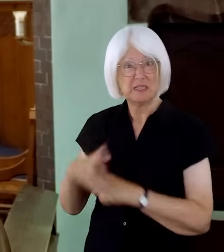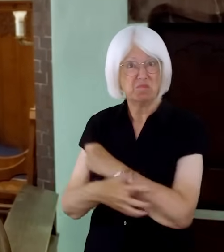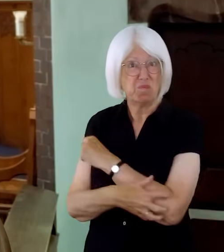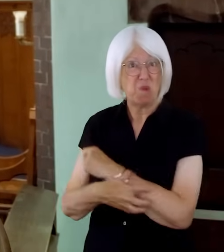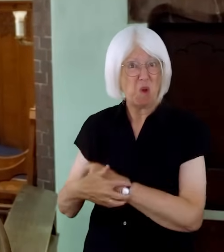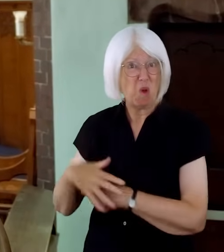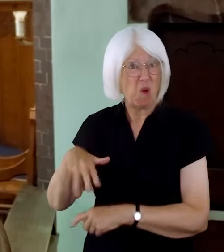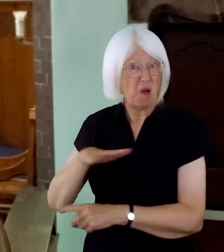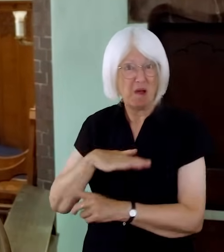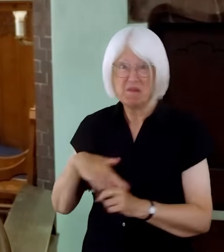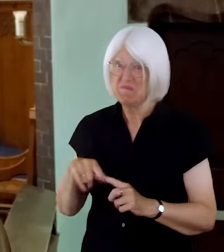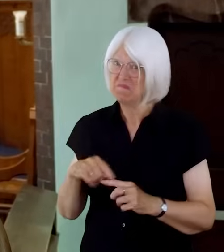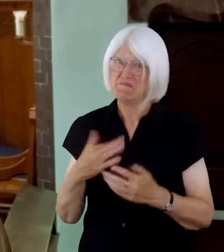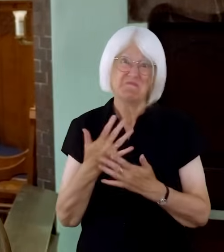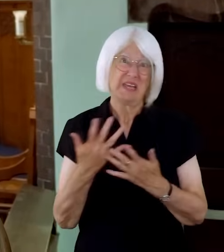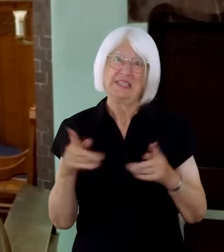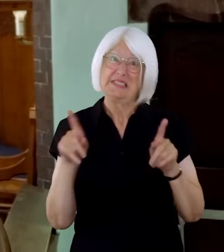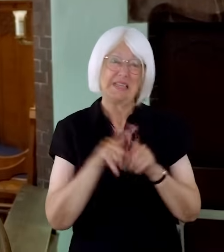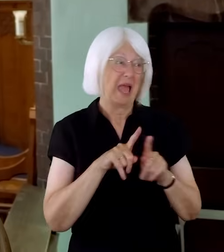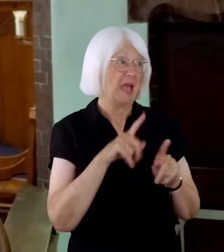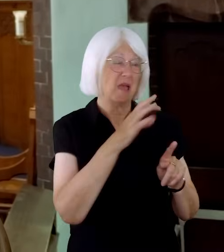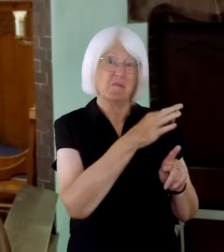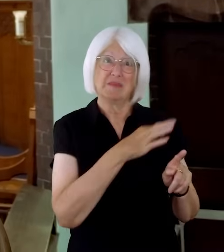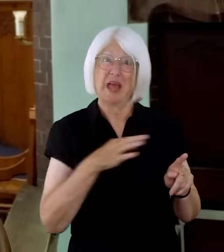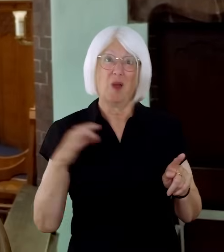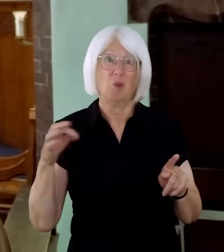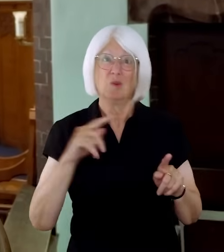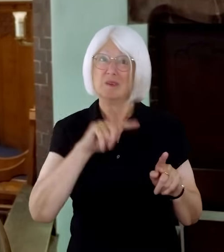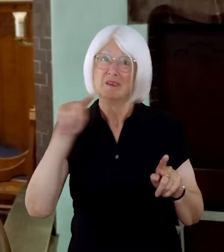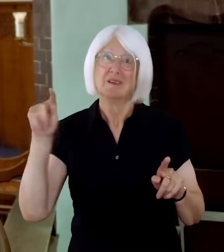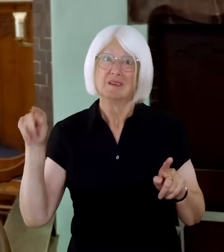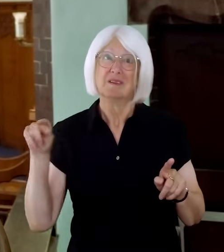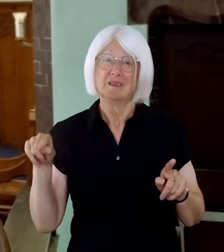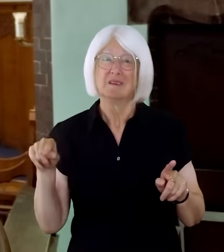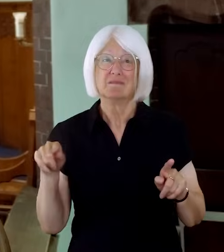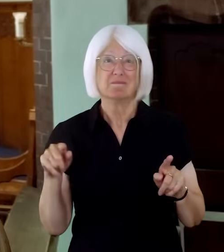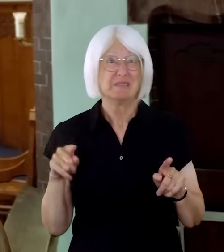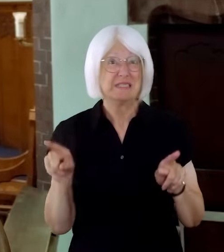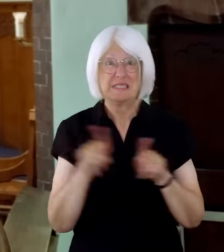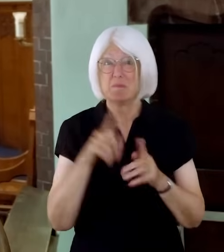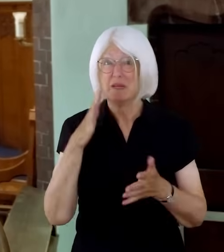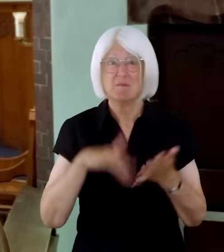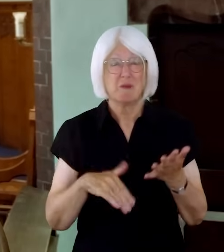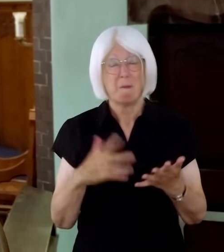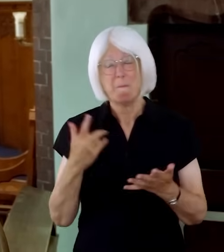of our coastal towns have experienced abject poverty where people are struggling